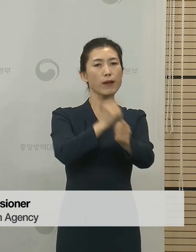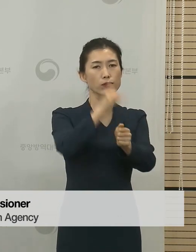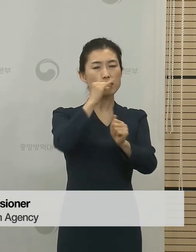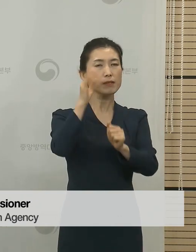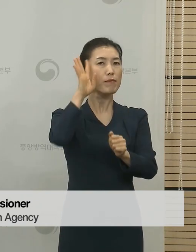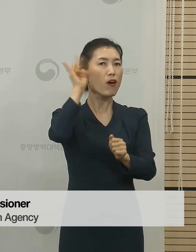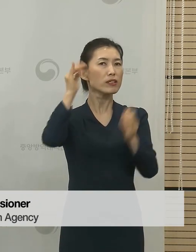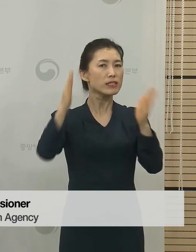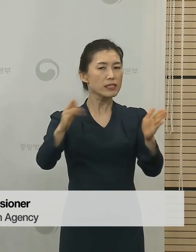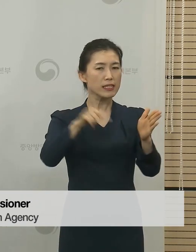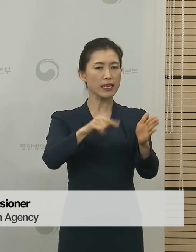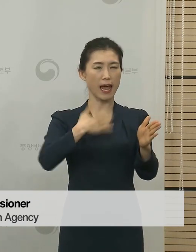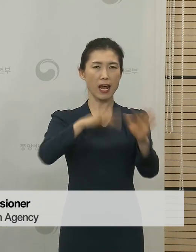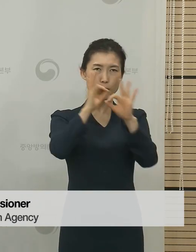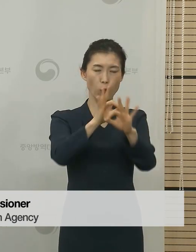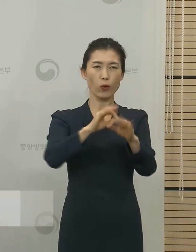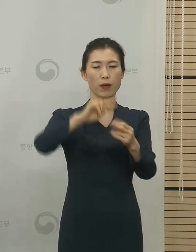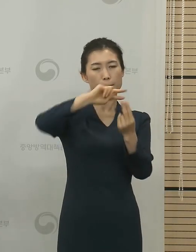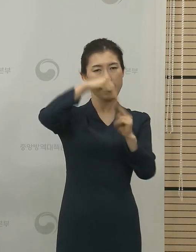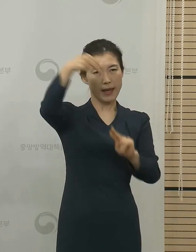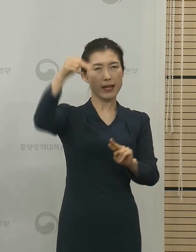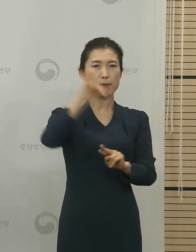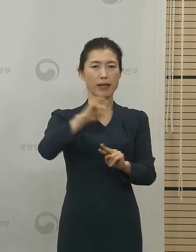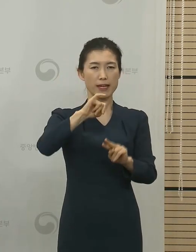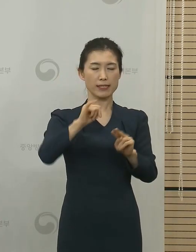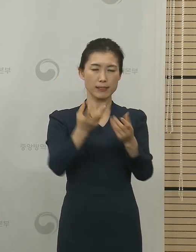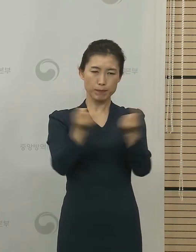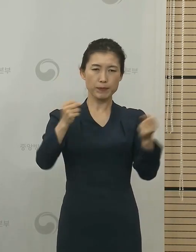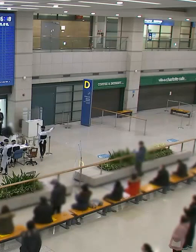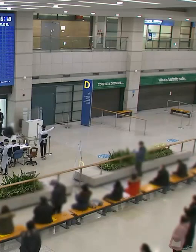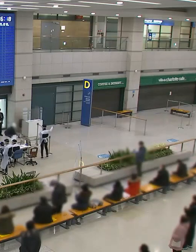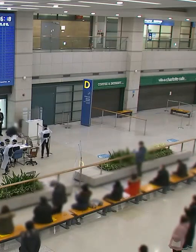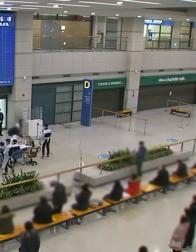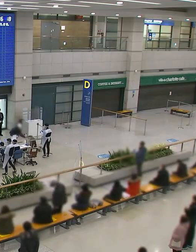no different from non-variant cases."